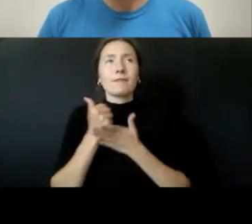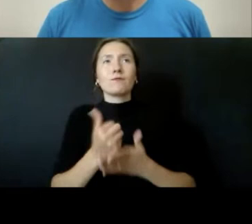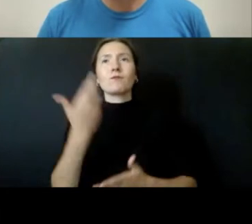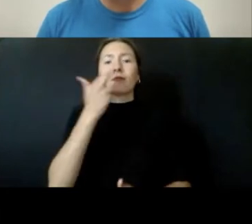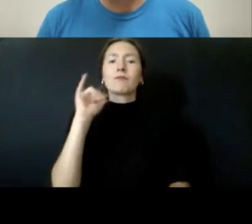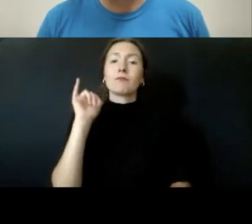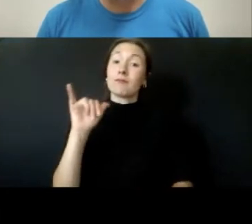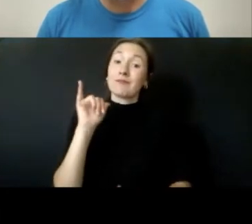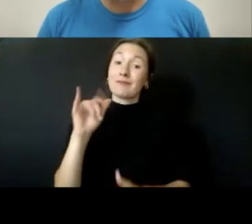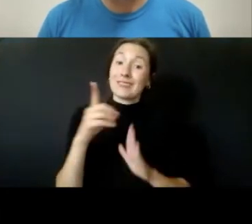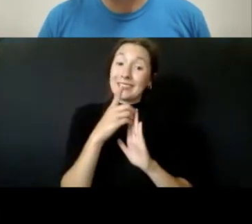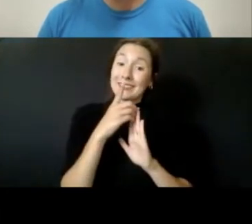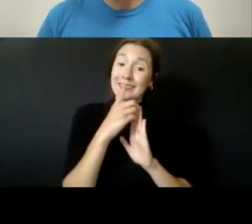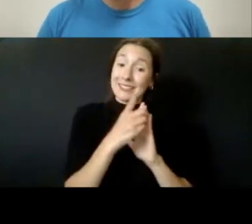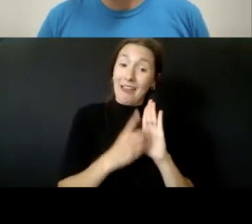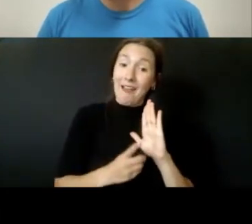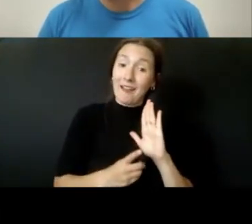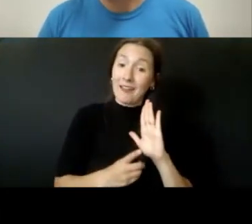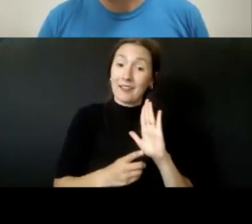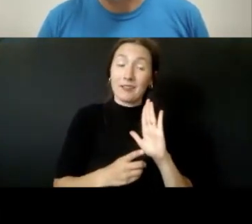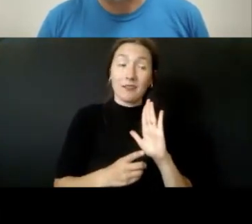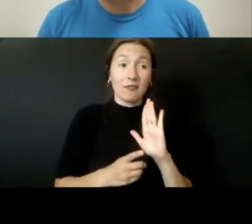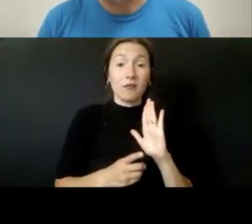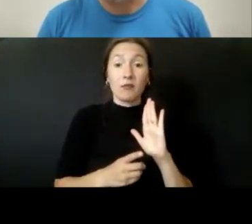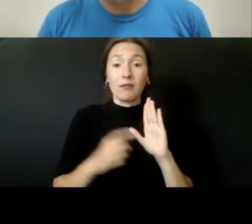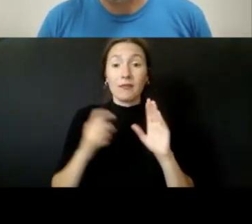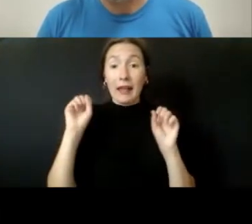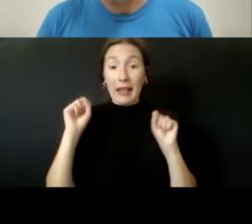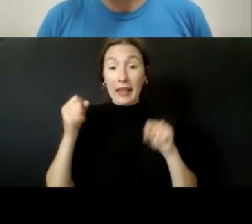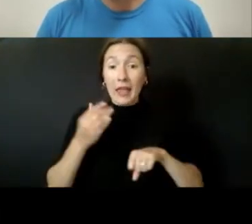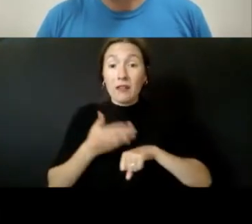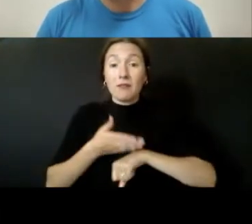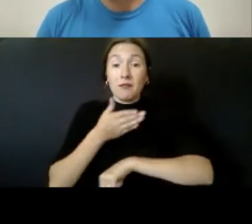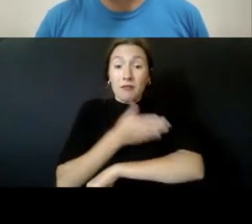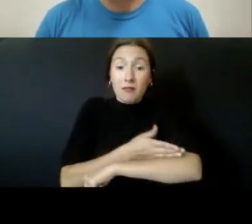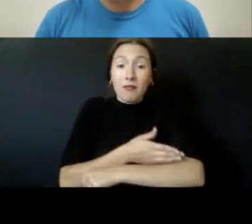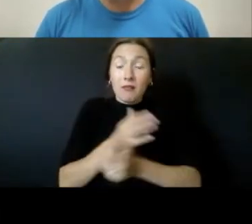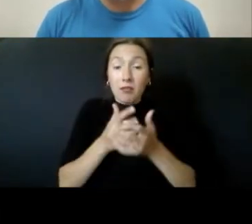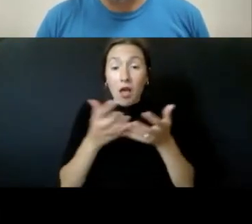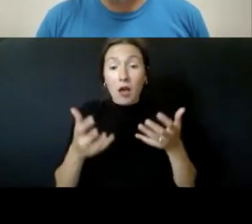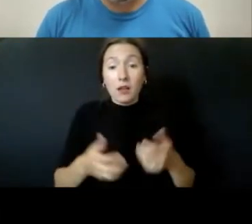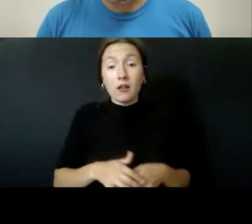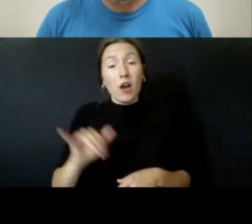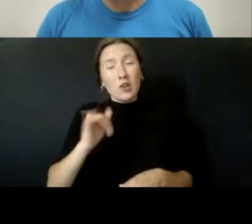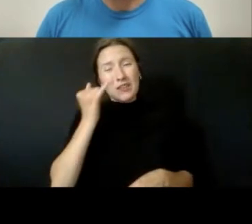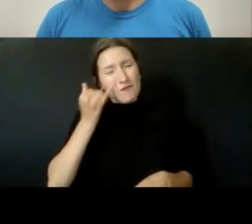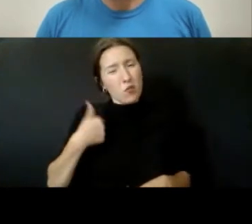things going on um they could just be upset one day and they could be there's all all kinds of